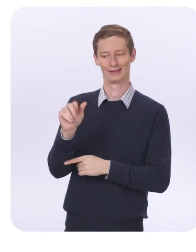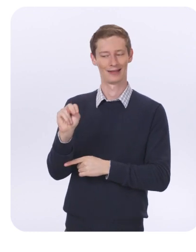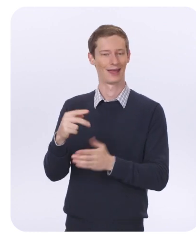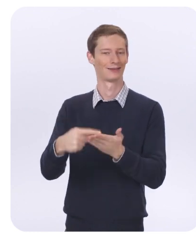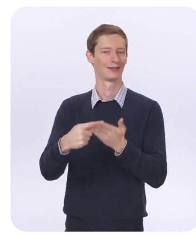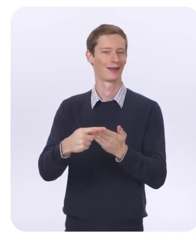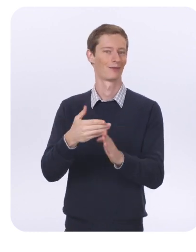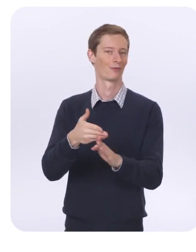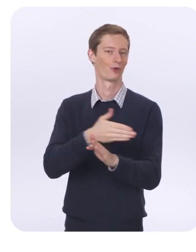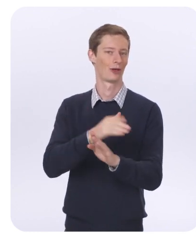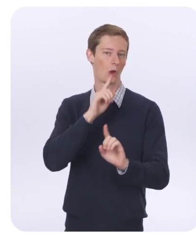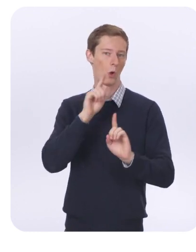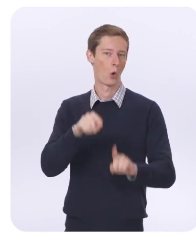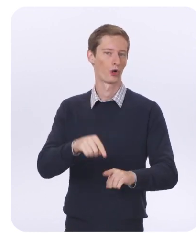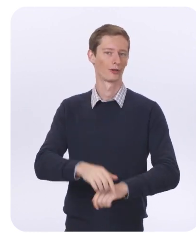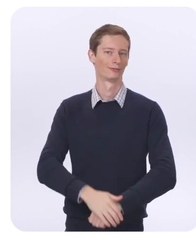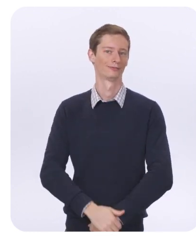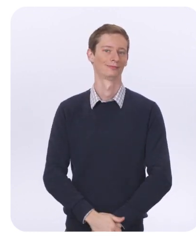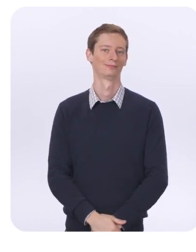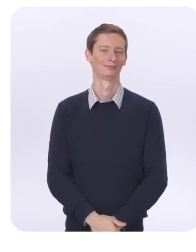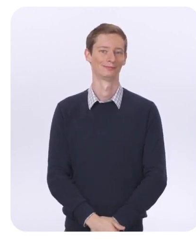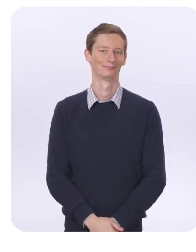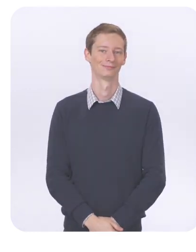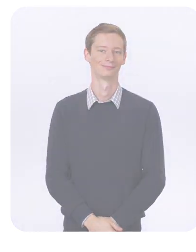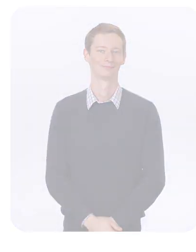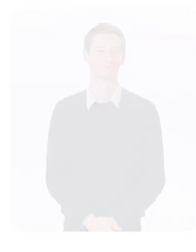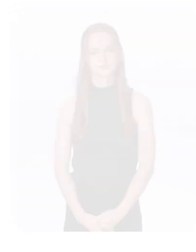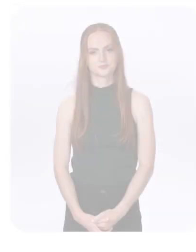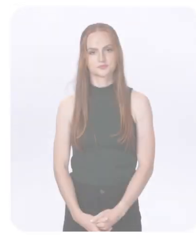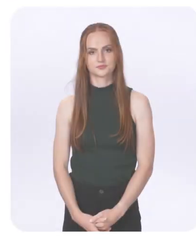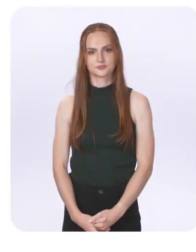Now let's pivot to marketing and building your initial audience.